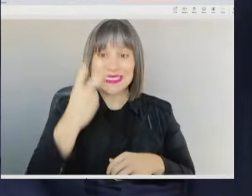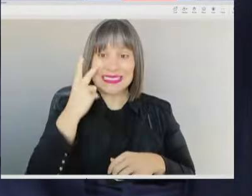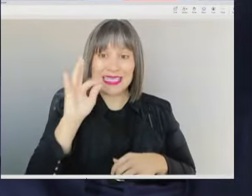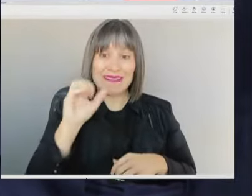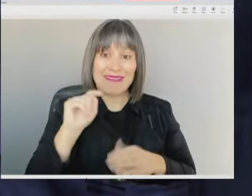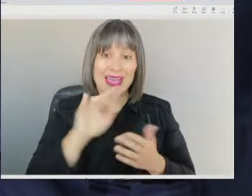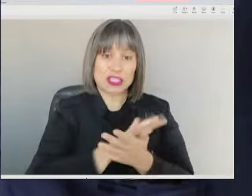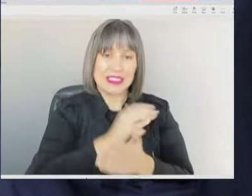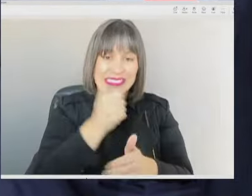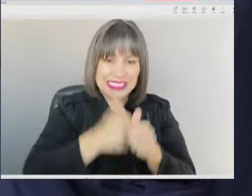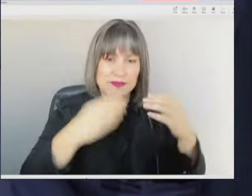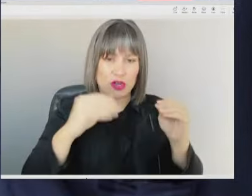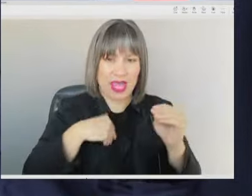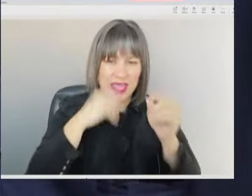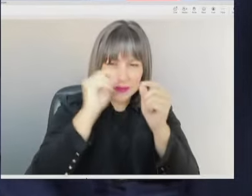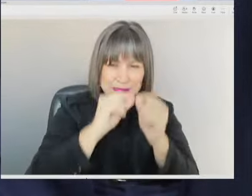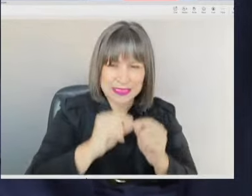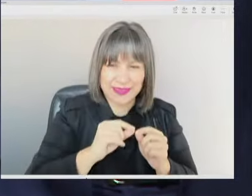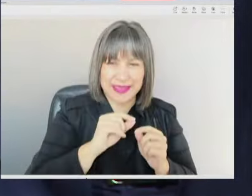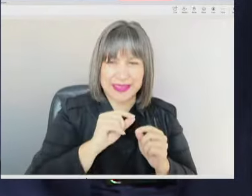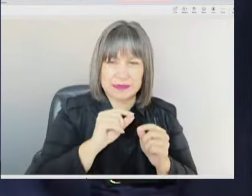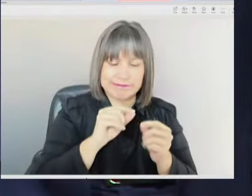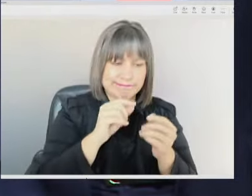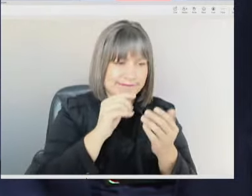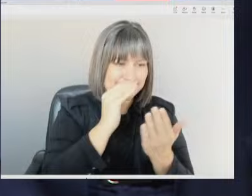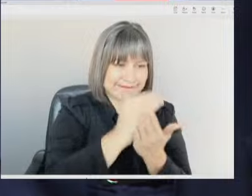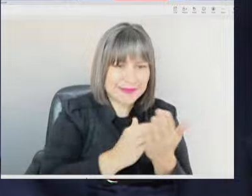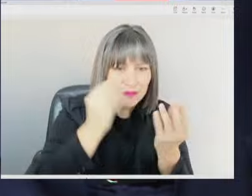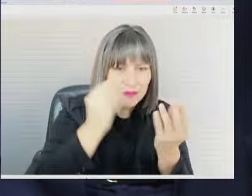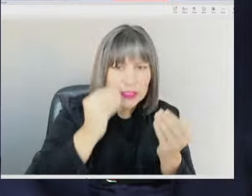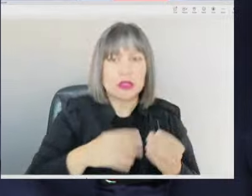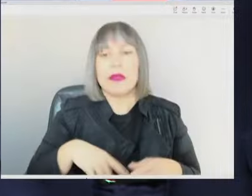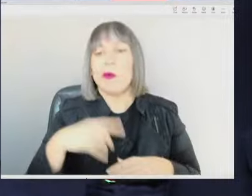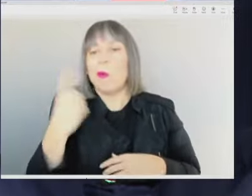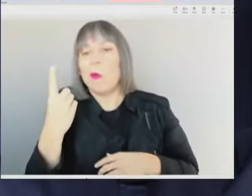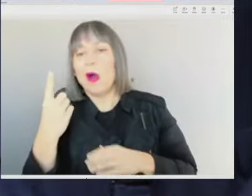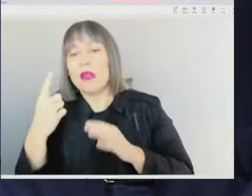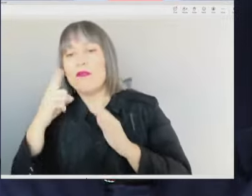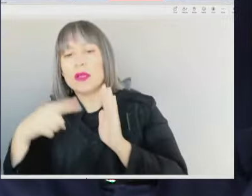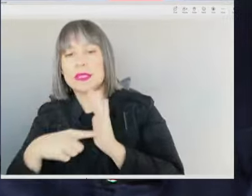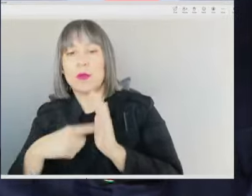as an example, is going to two million fixed fee, right? And so if, before going there,